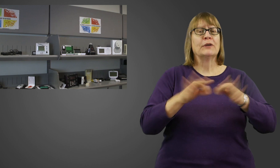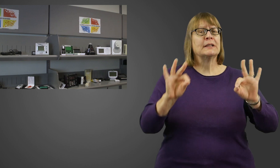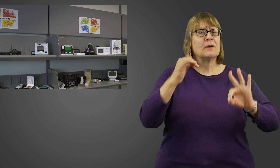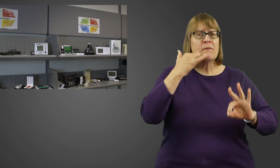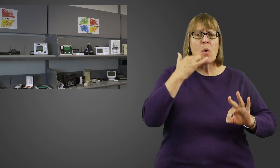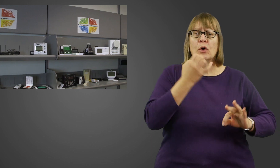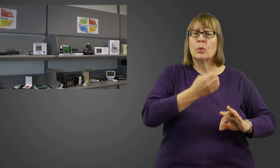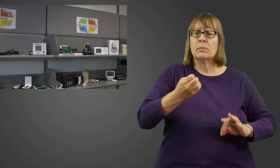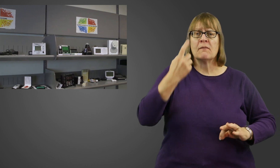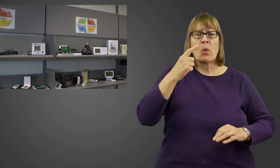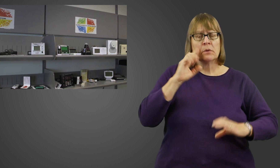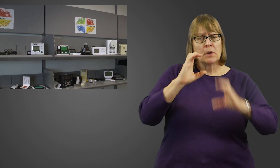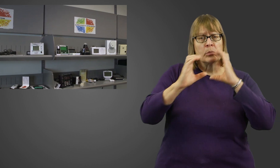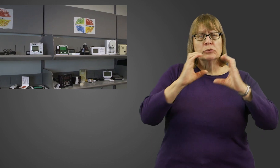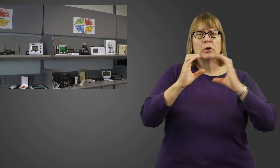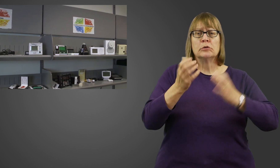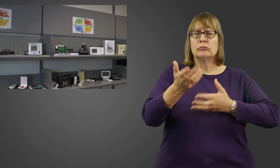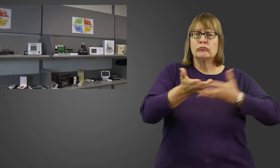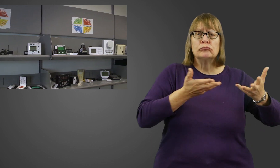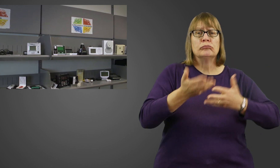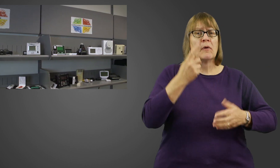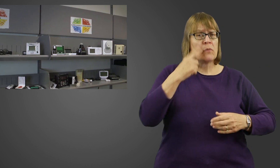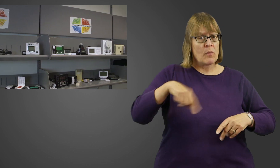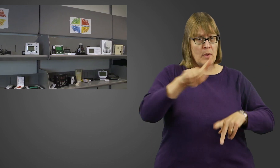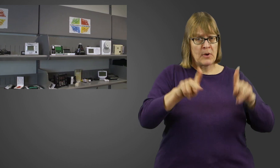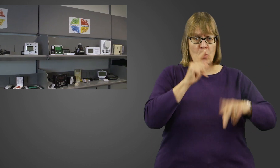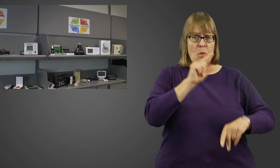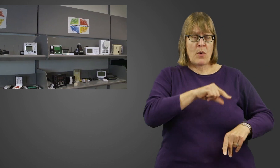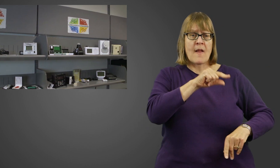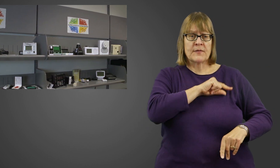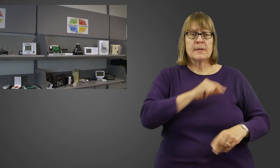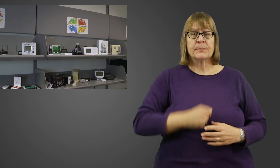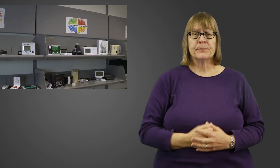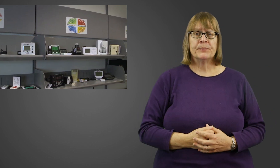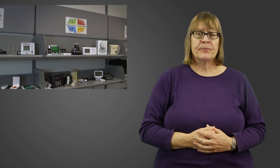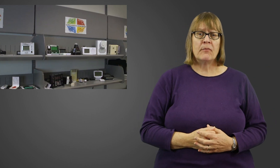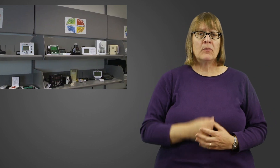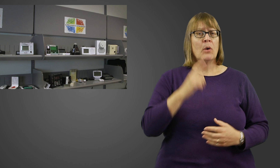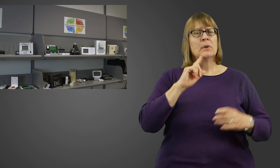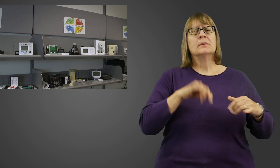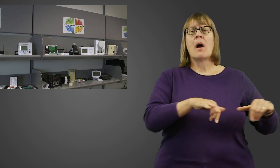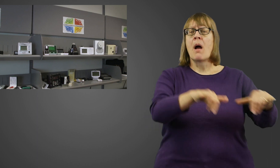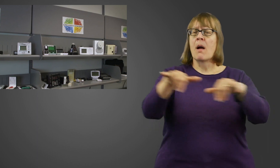This program provides free telecommunications equipment to people who are eligible.